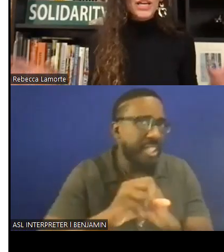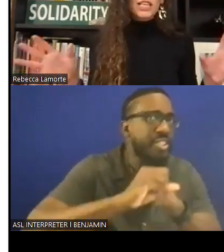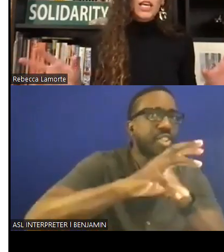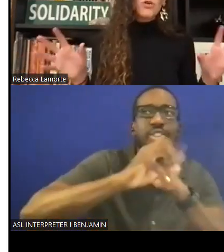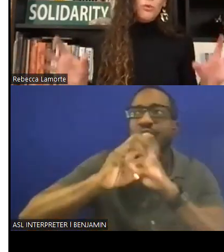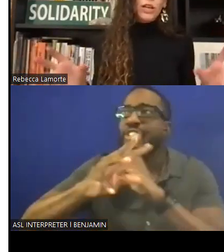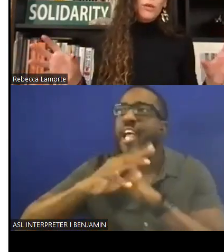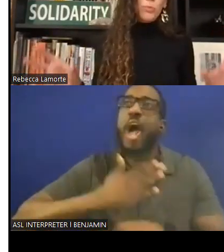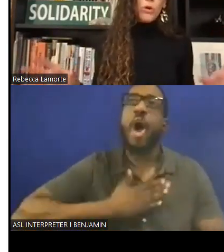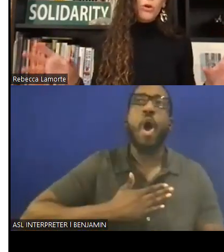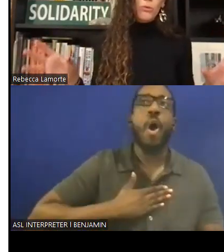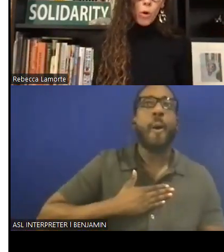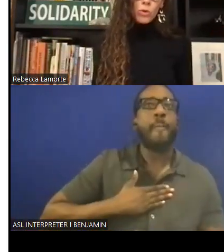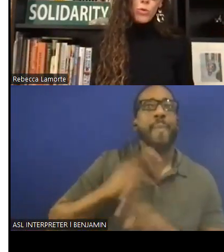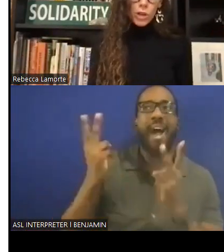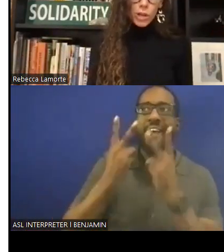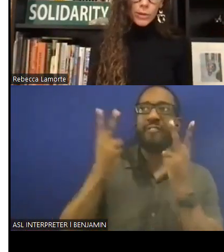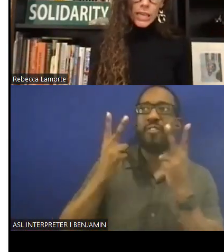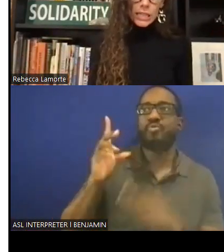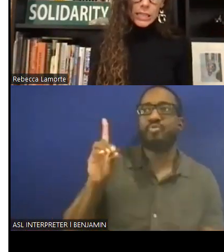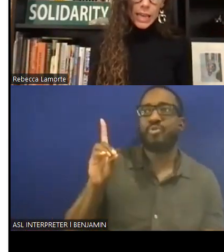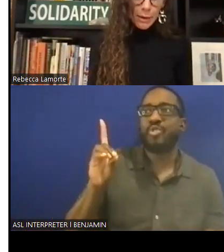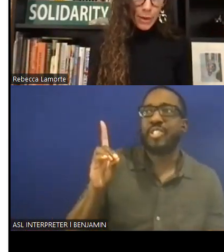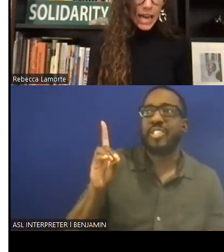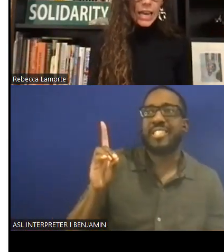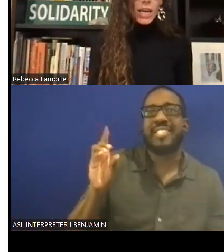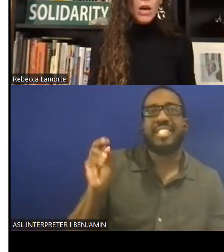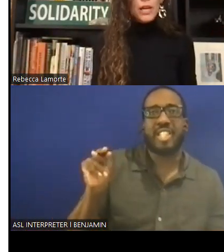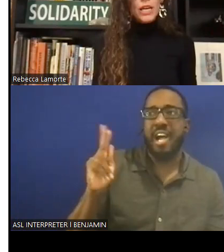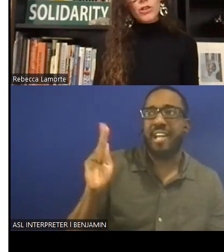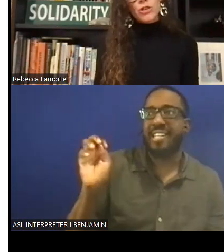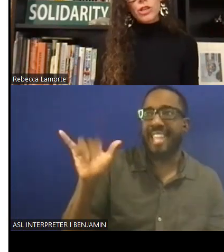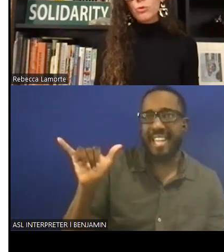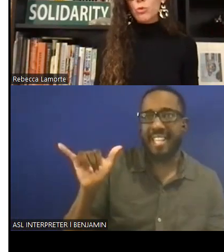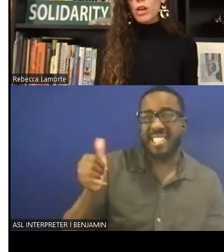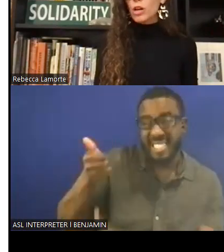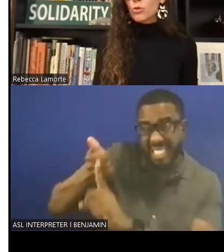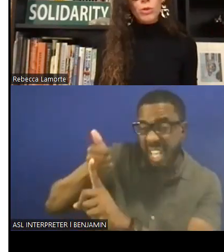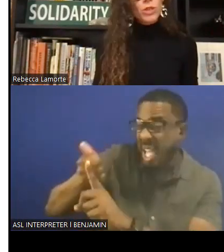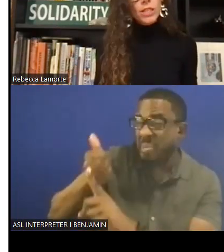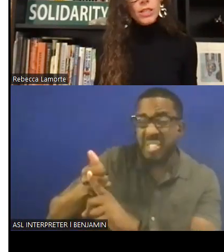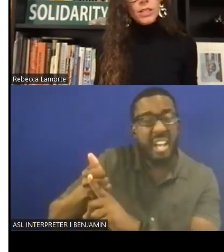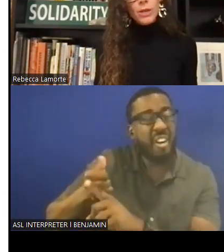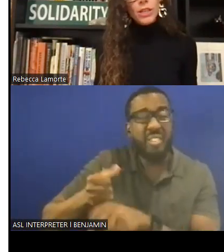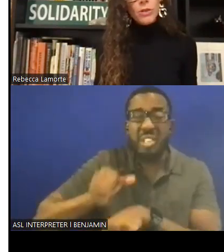because he really broke the mold working with Stacey's campaign, making sure that it was one, not just rooted in disability rights,